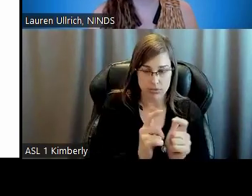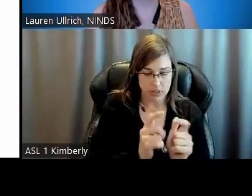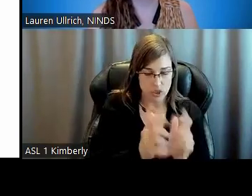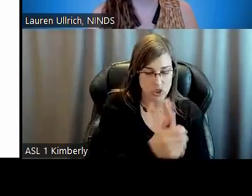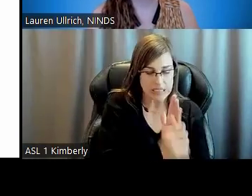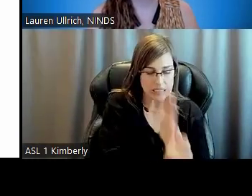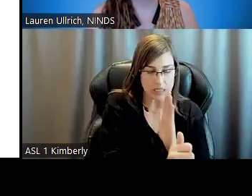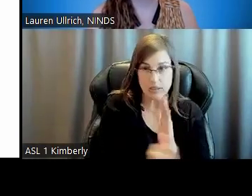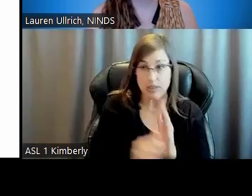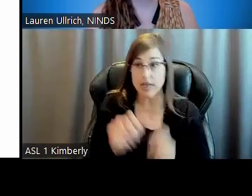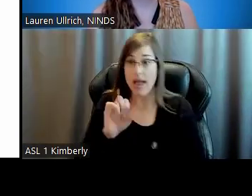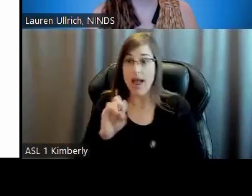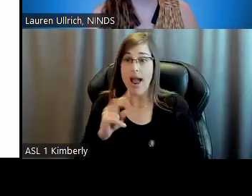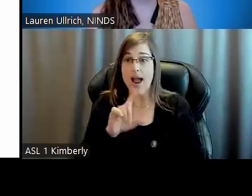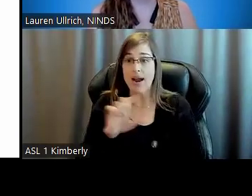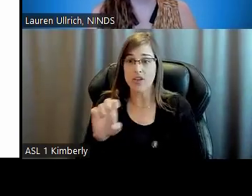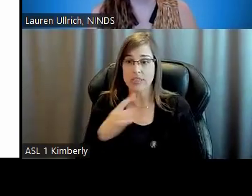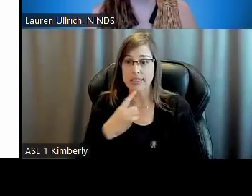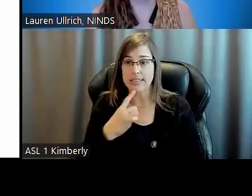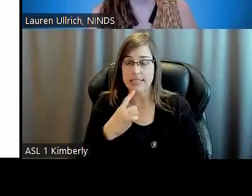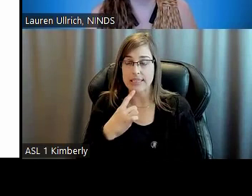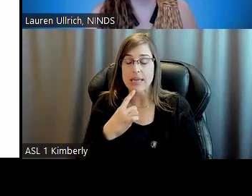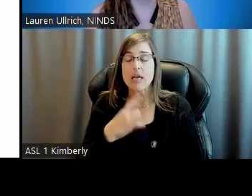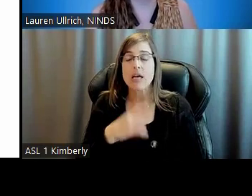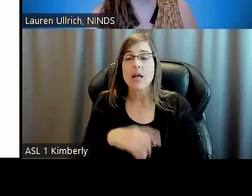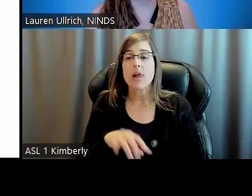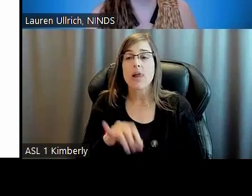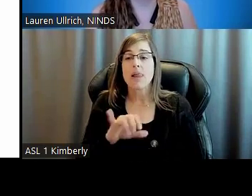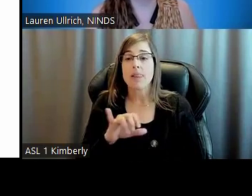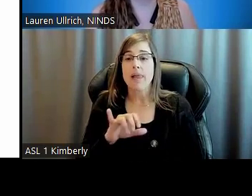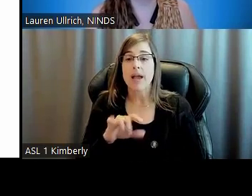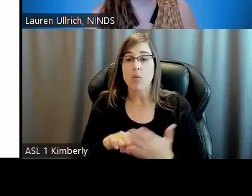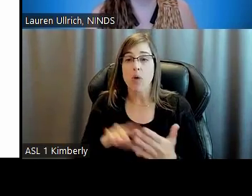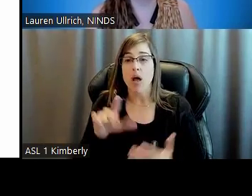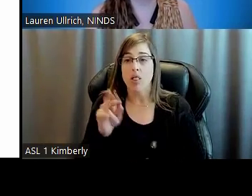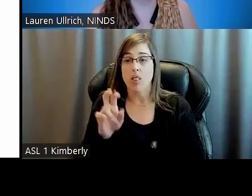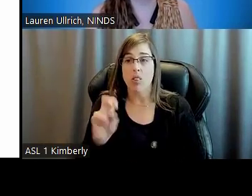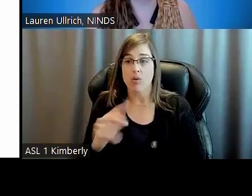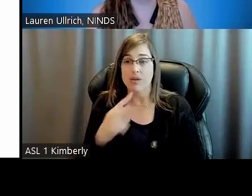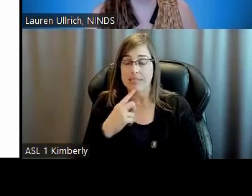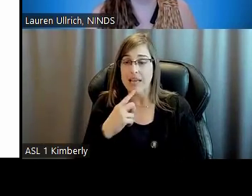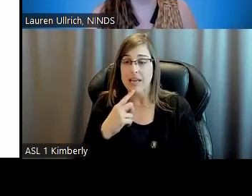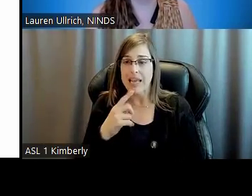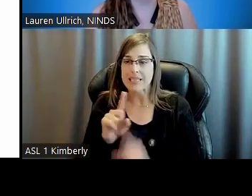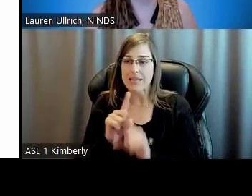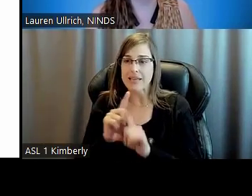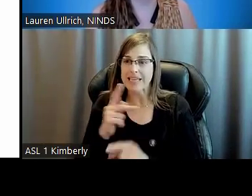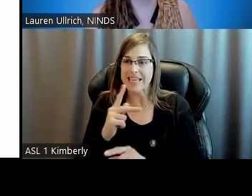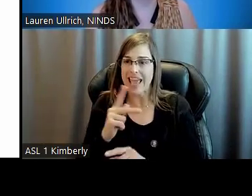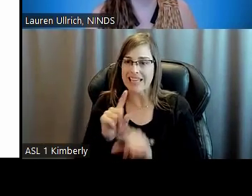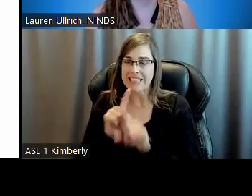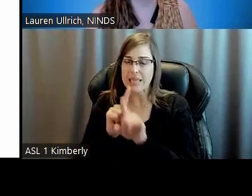Ashlee Van't Veer, PhD: Yeah, and as Lauren said, the K .. . It's a mentored award. So you're going to have a mentor and someone working with you on the project,